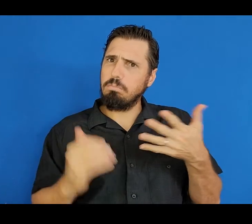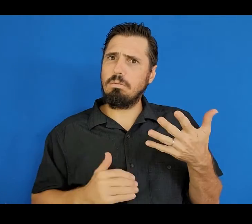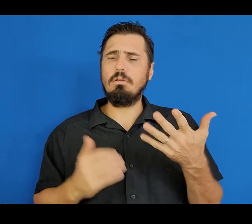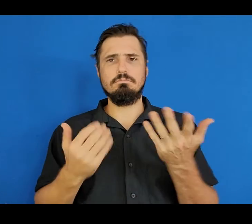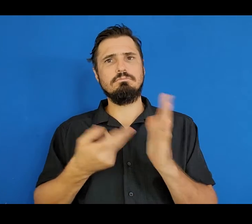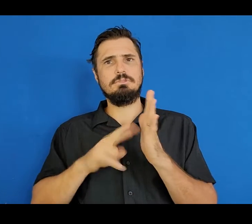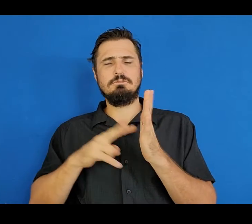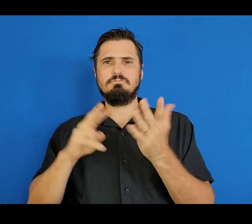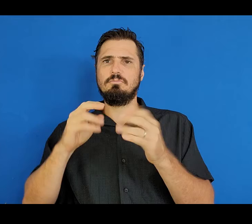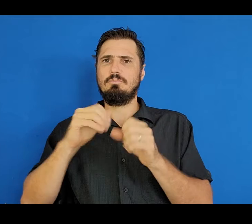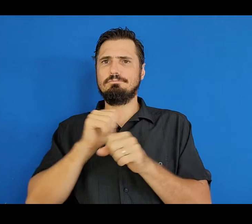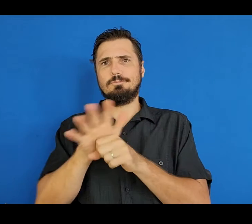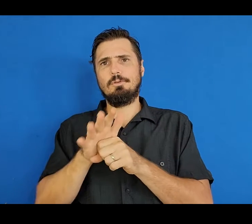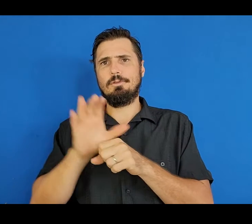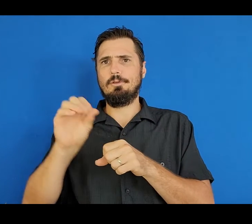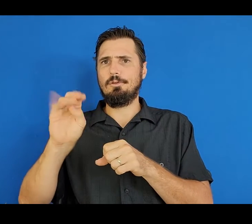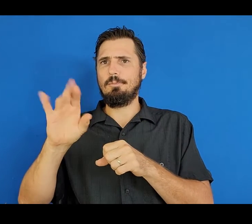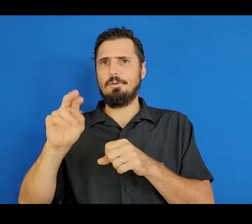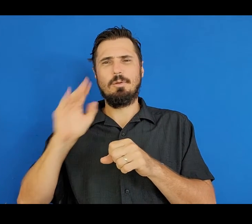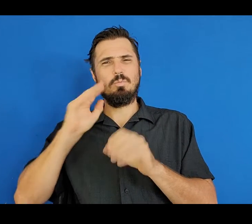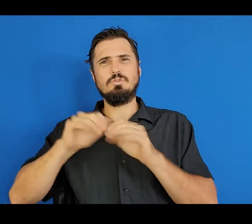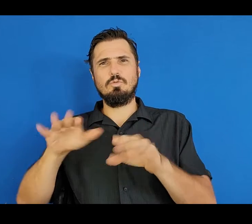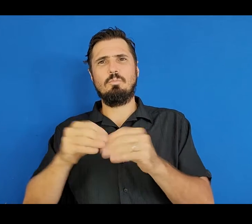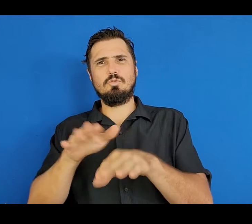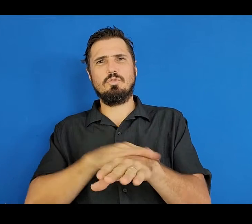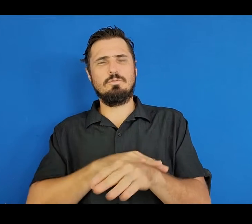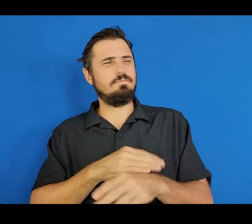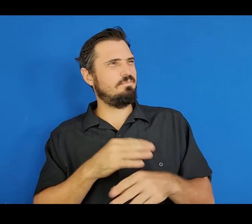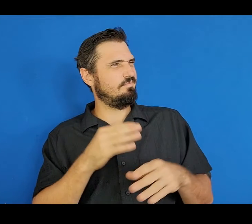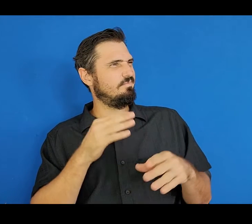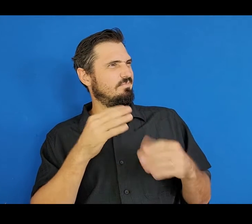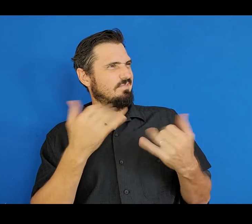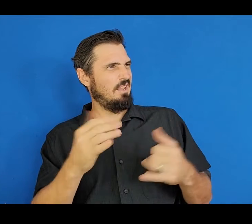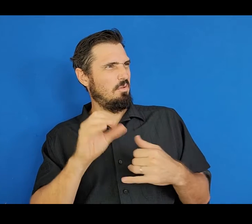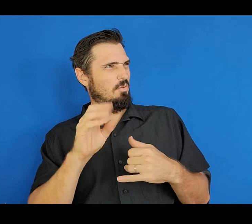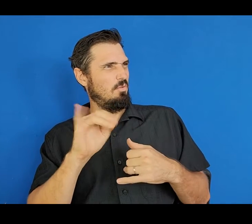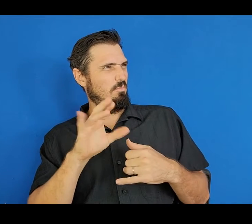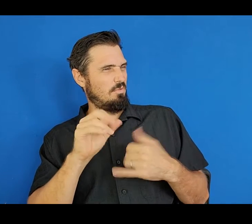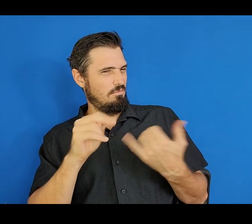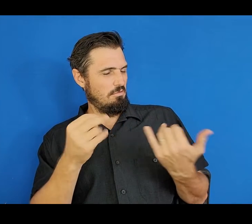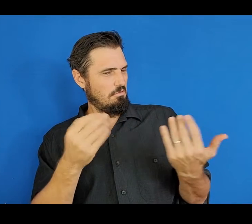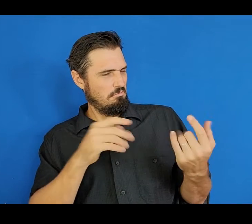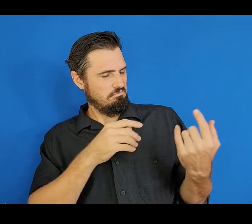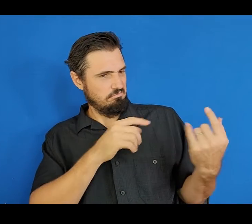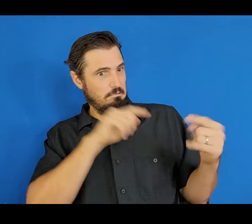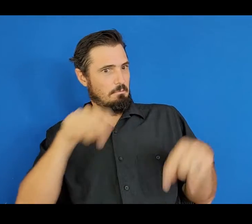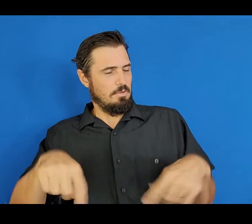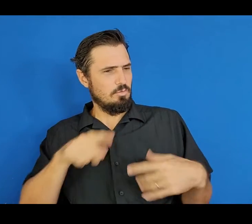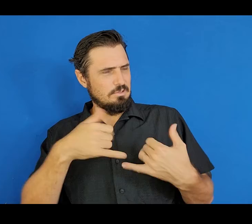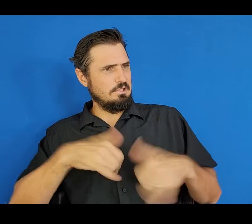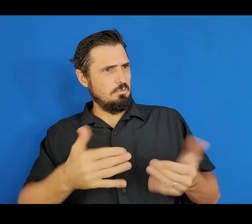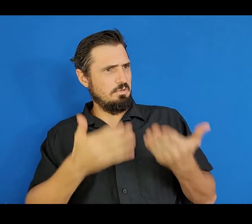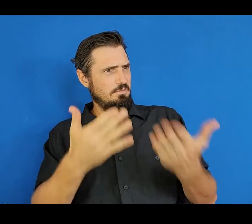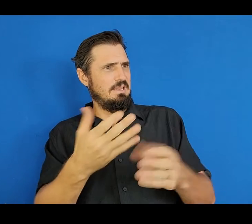With Omicron coming, do you still recommend getting vaccinated? Or is there no point as new variants emerge?